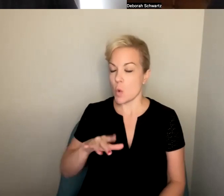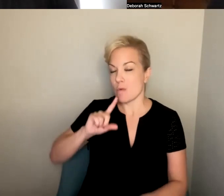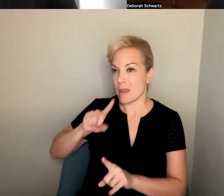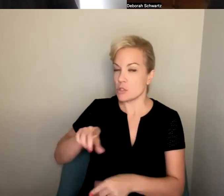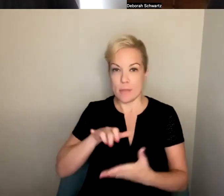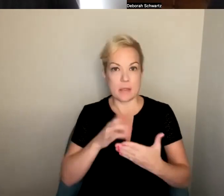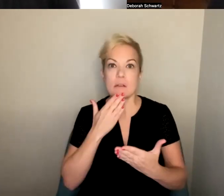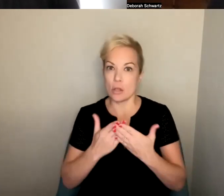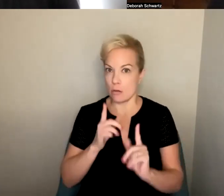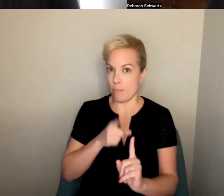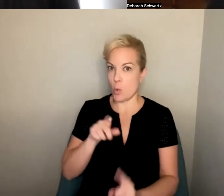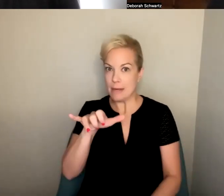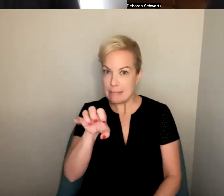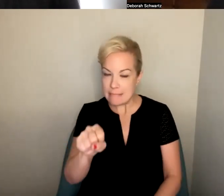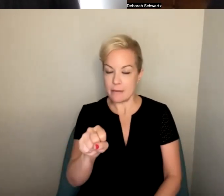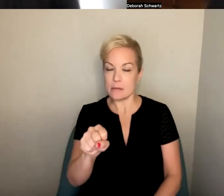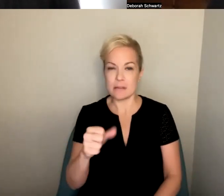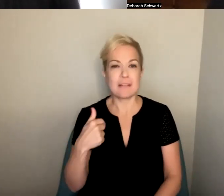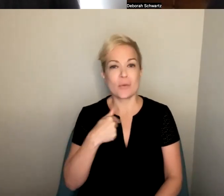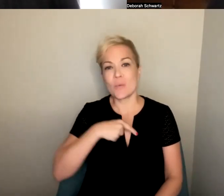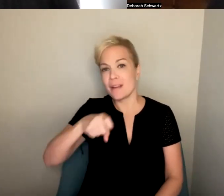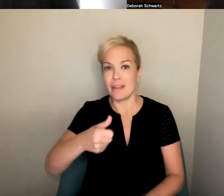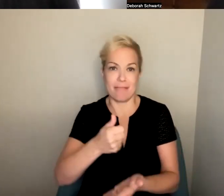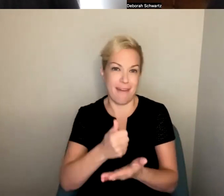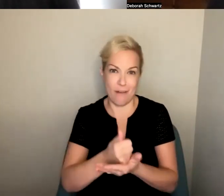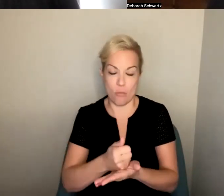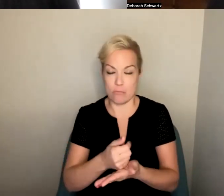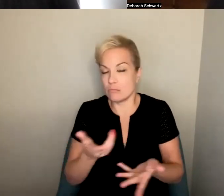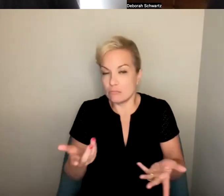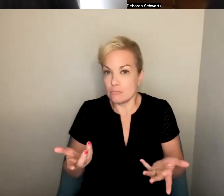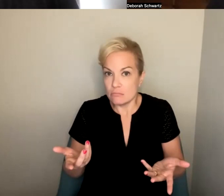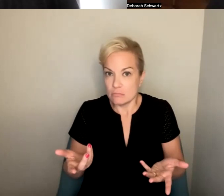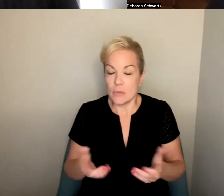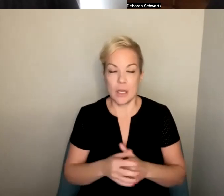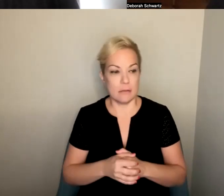because it is- we need the help in in a lot of ways because it took I mean if we really look at